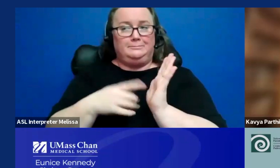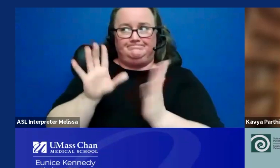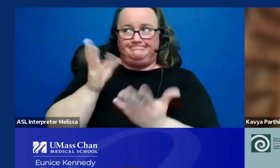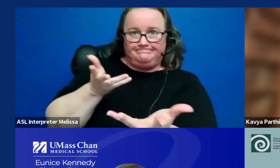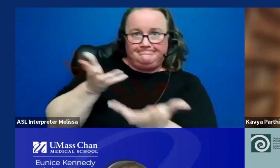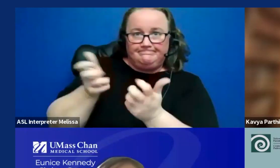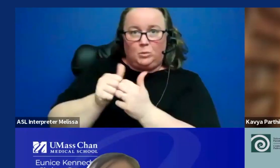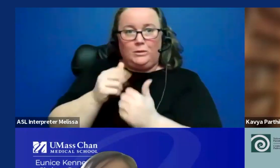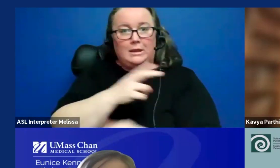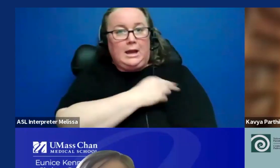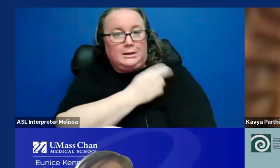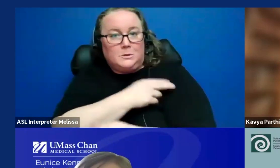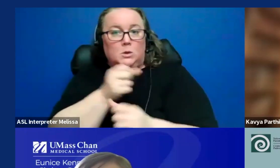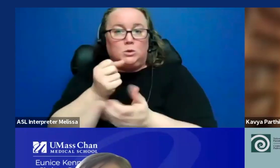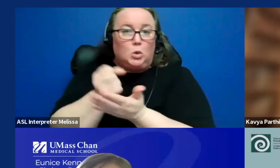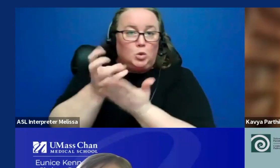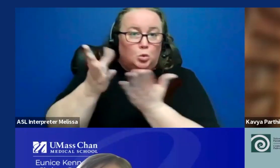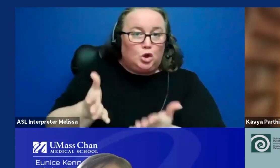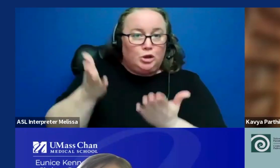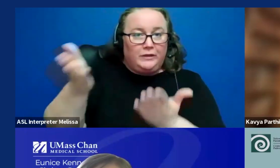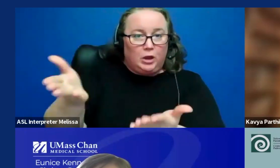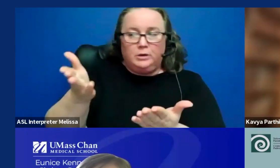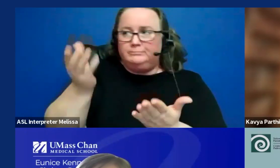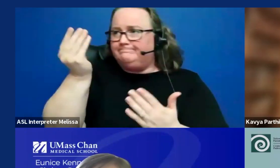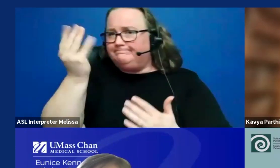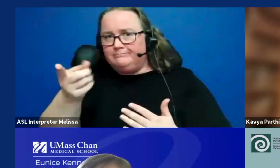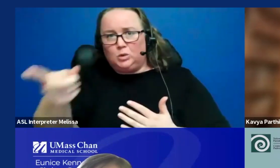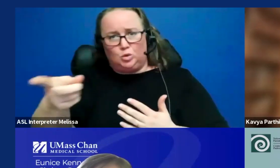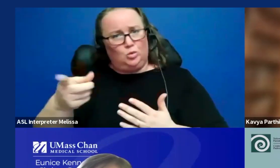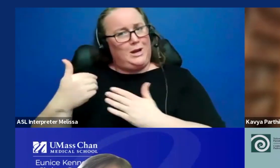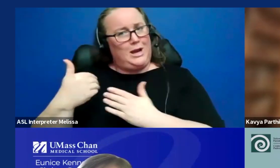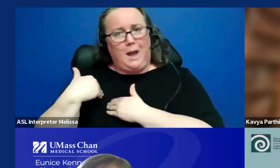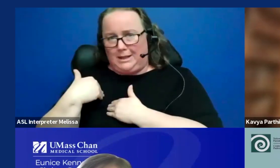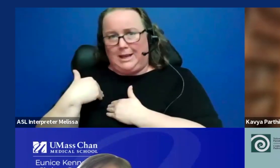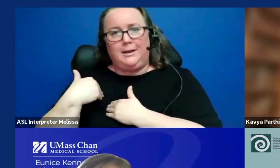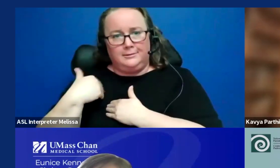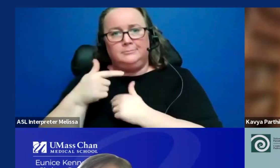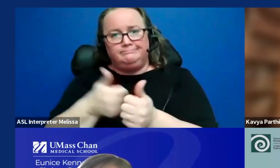you know, you guys are also obligated to follow the ADA and 504.